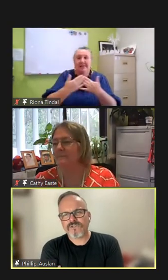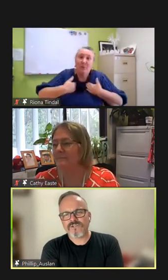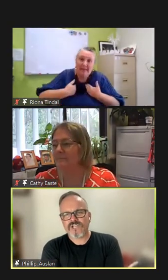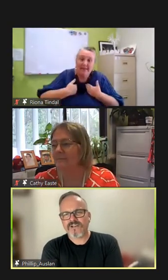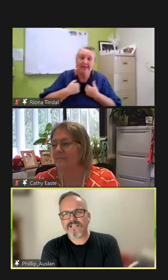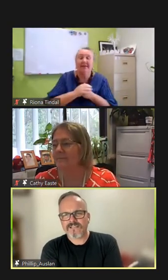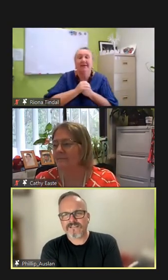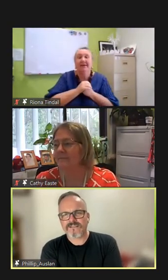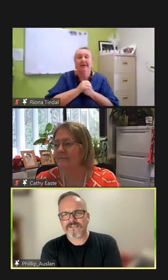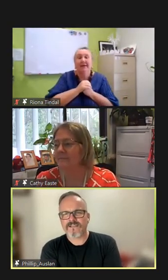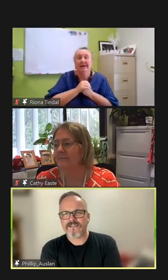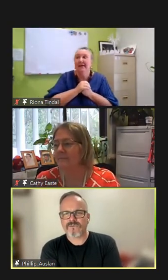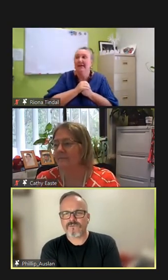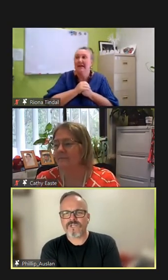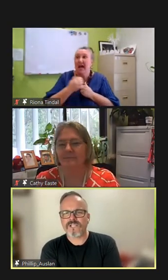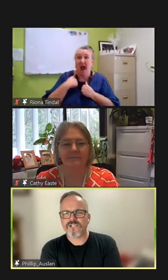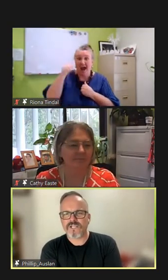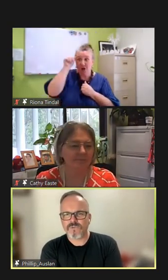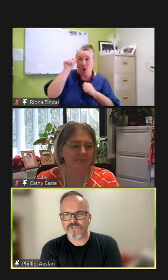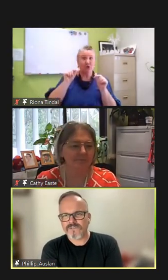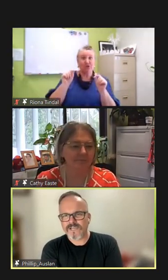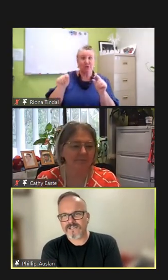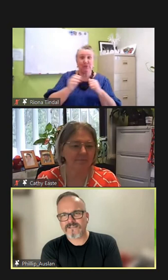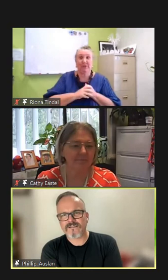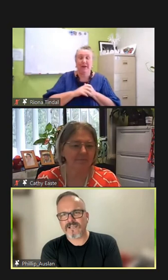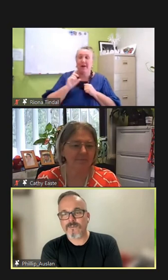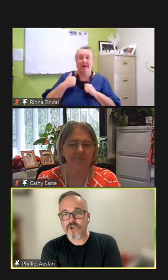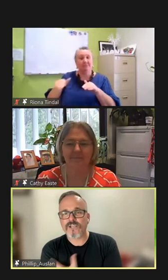We need to share access. We need to share the burden of access. I mean,